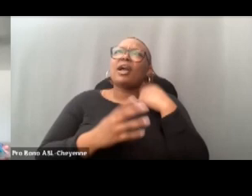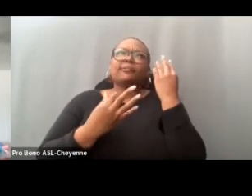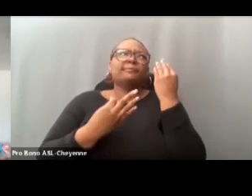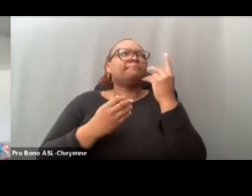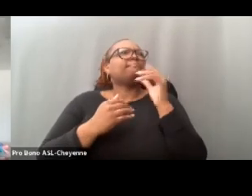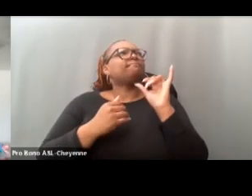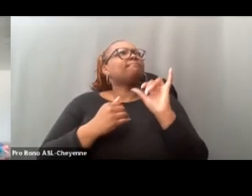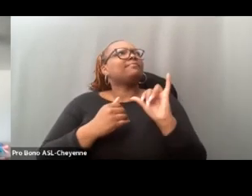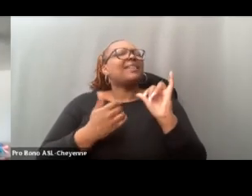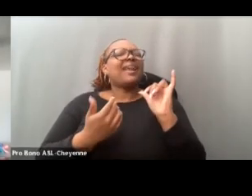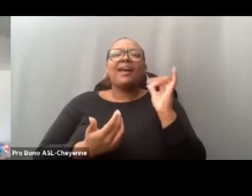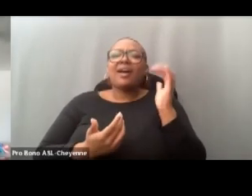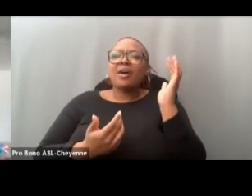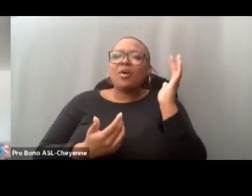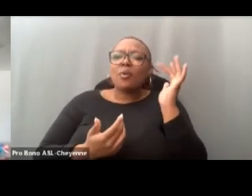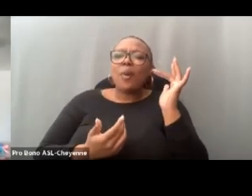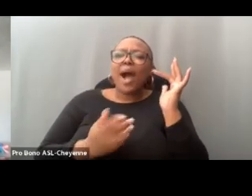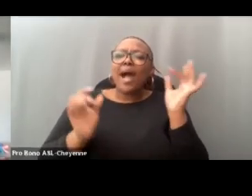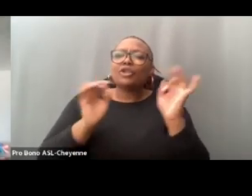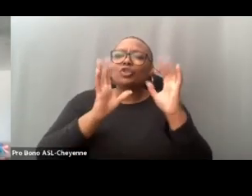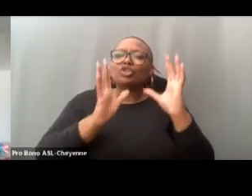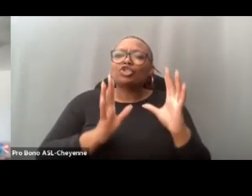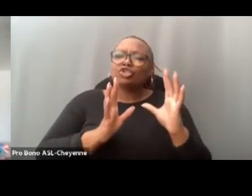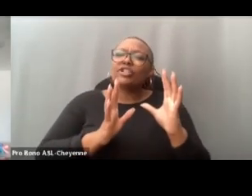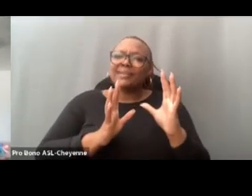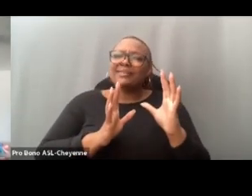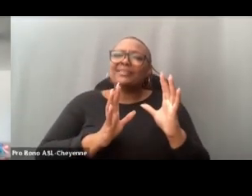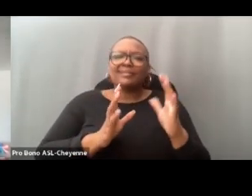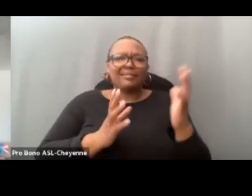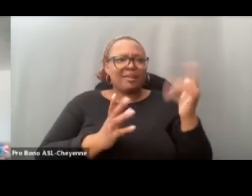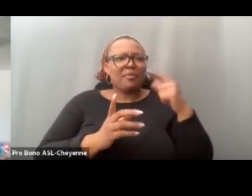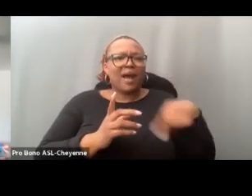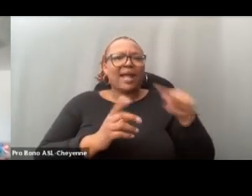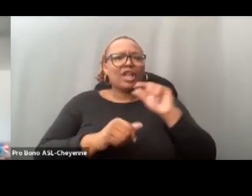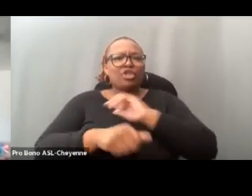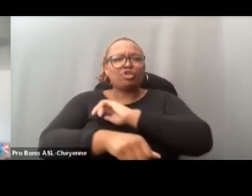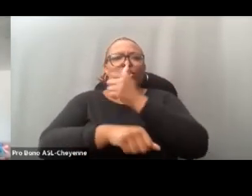why do extremists and authoritarians,